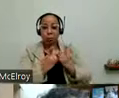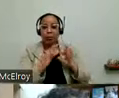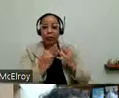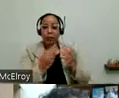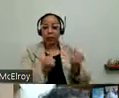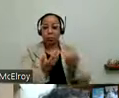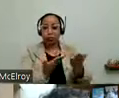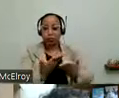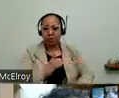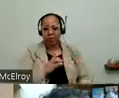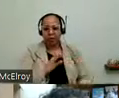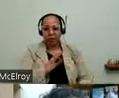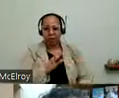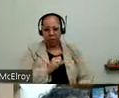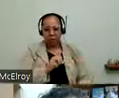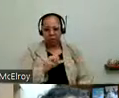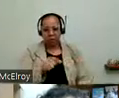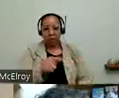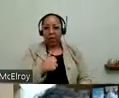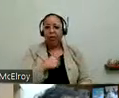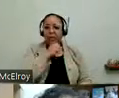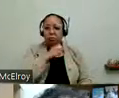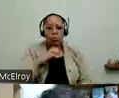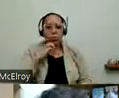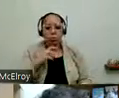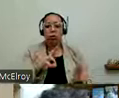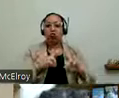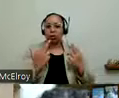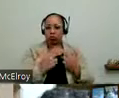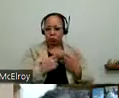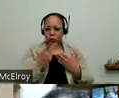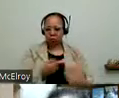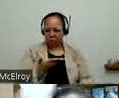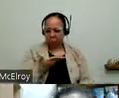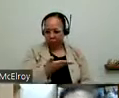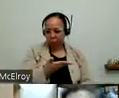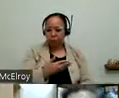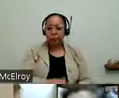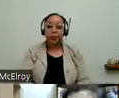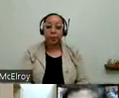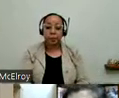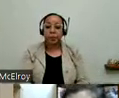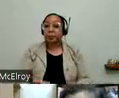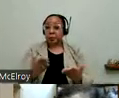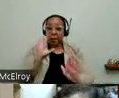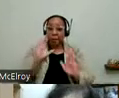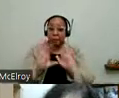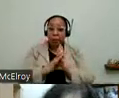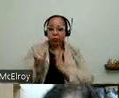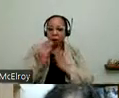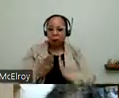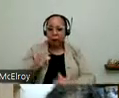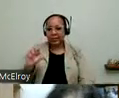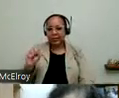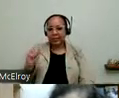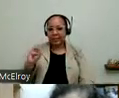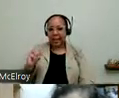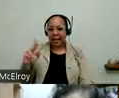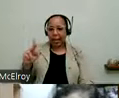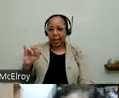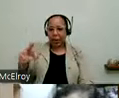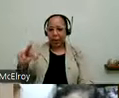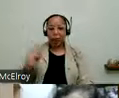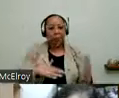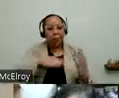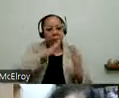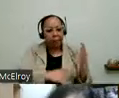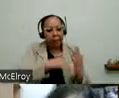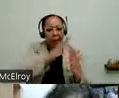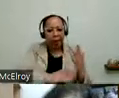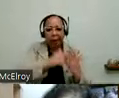they have a senior citizens regional program fair. And in this picture you